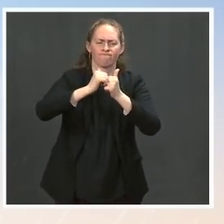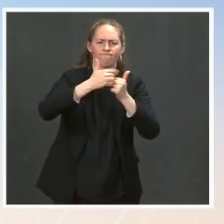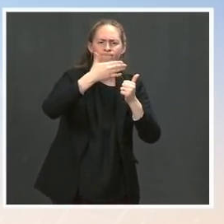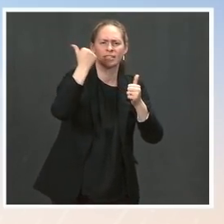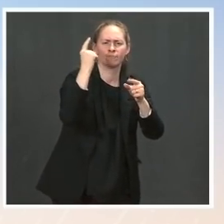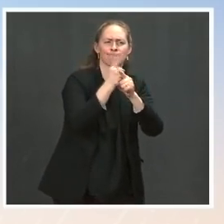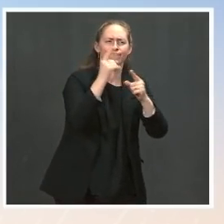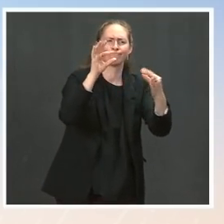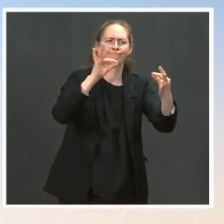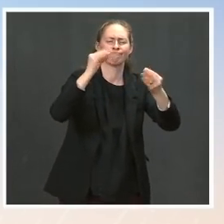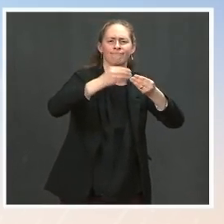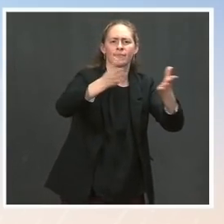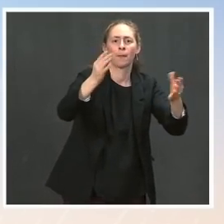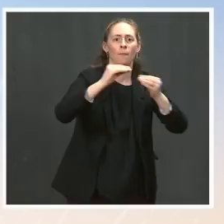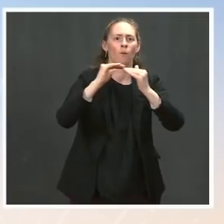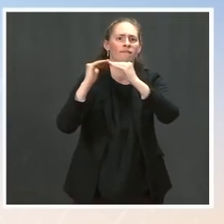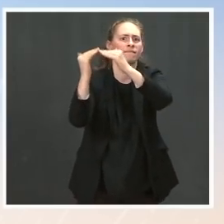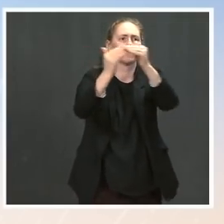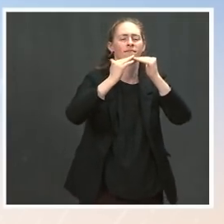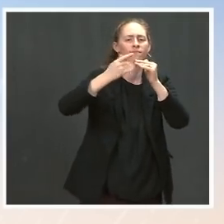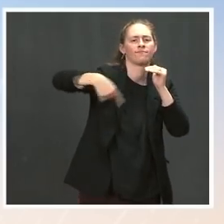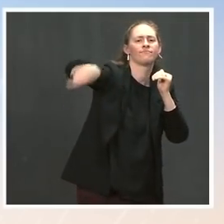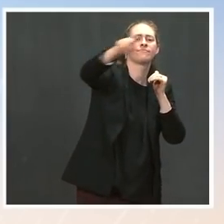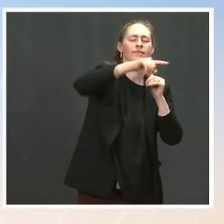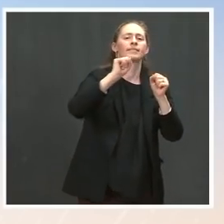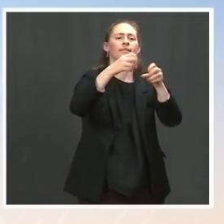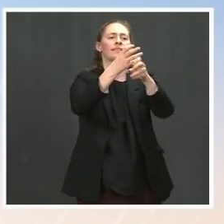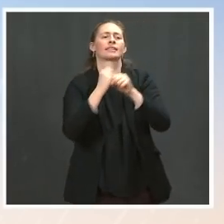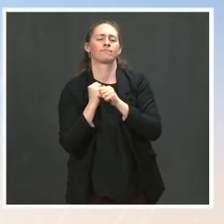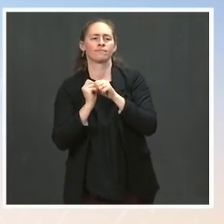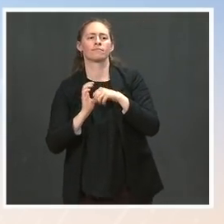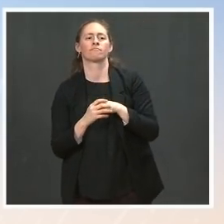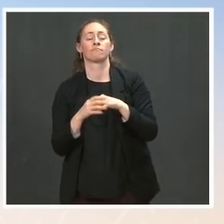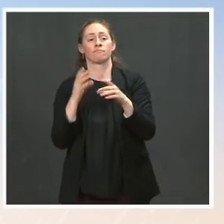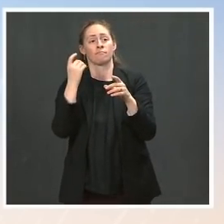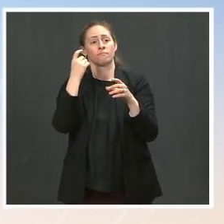as equitably as possibly -- as possible and as effectively and efficiently around states.